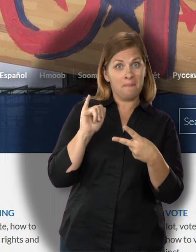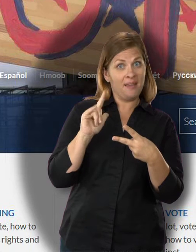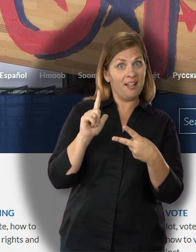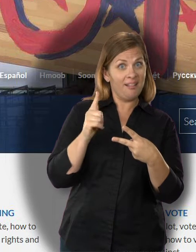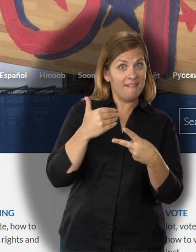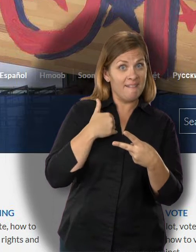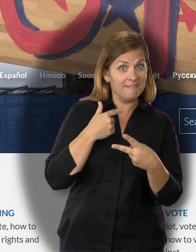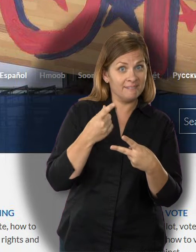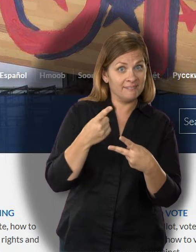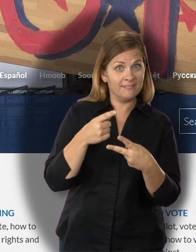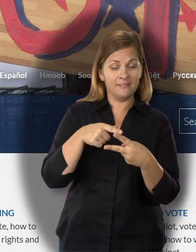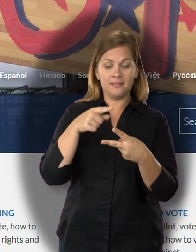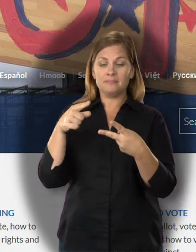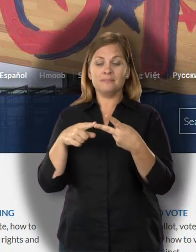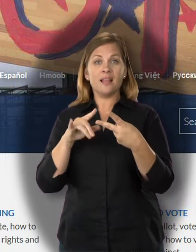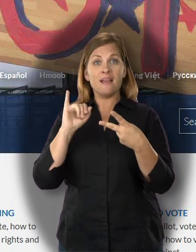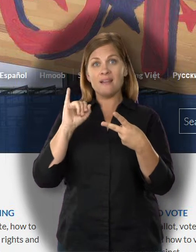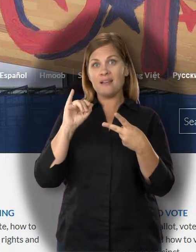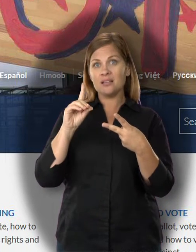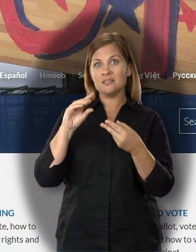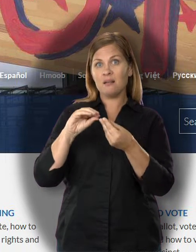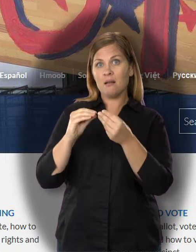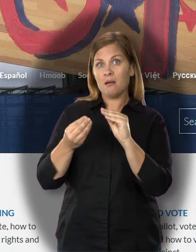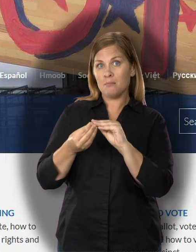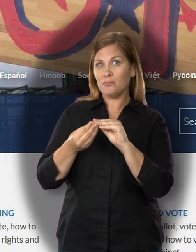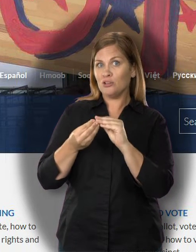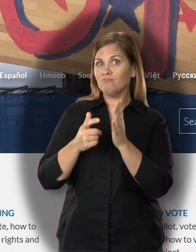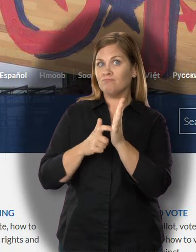2. you have to provide an ID number: